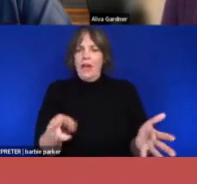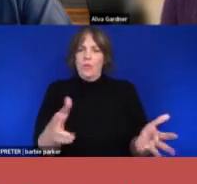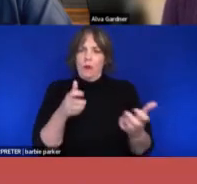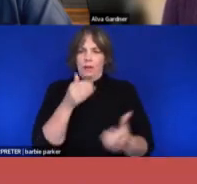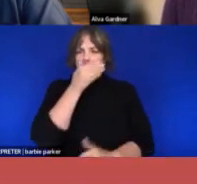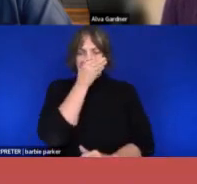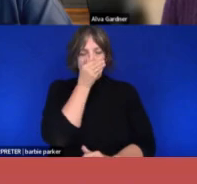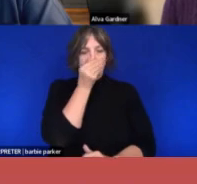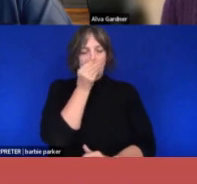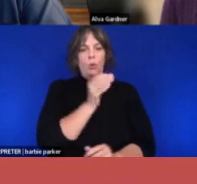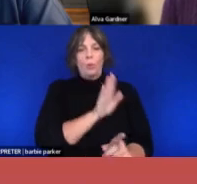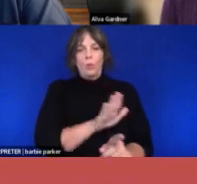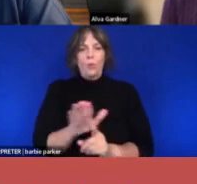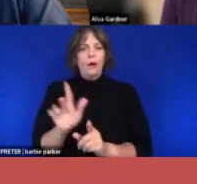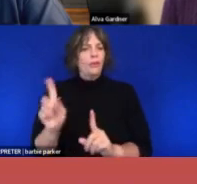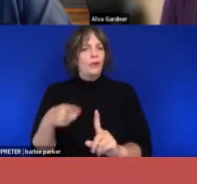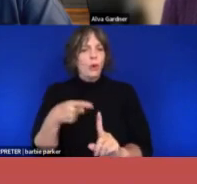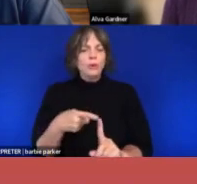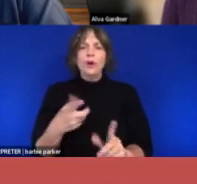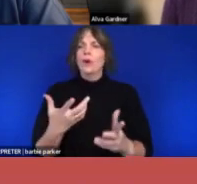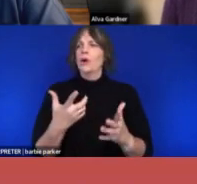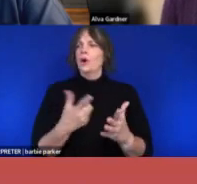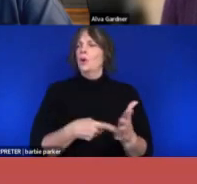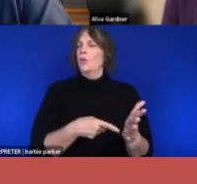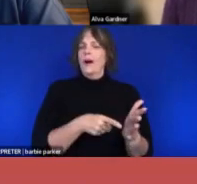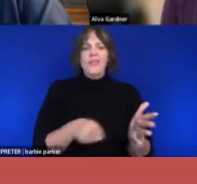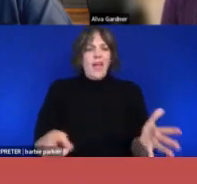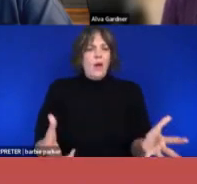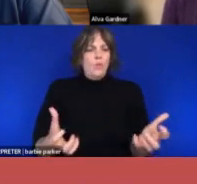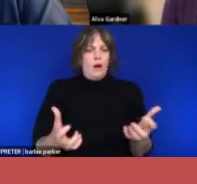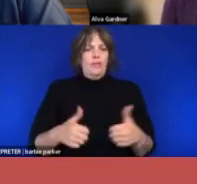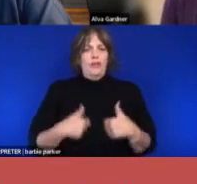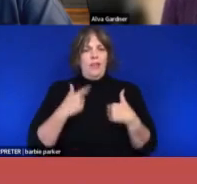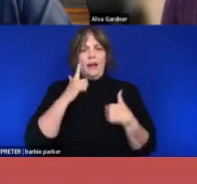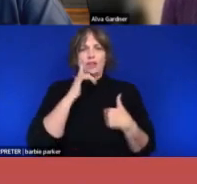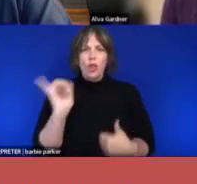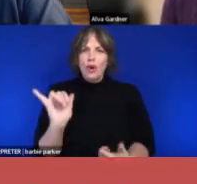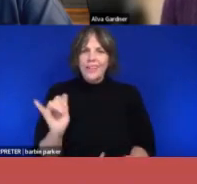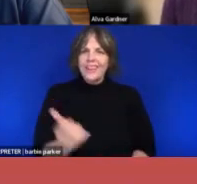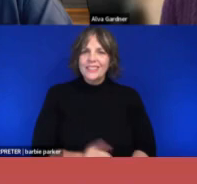goals are, what their, what they want their life to look like. To someone that's been in the